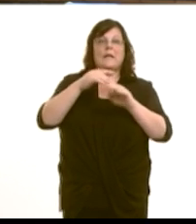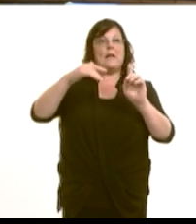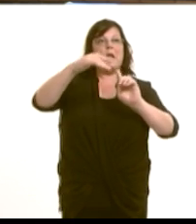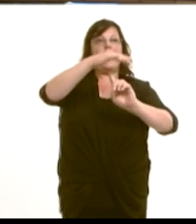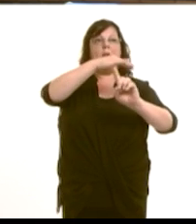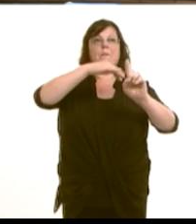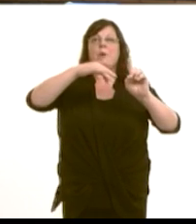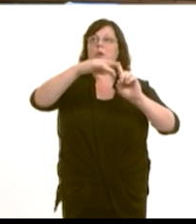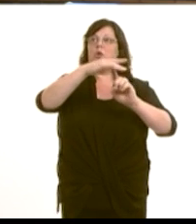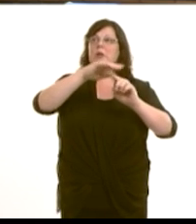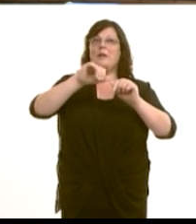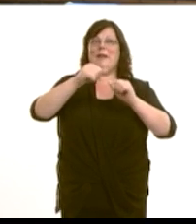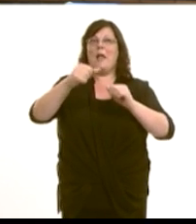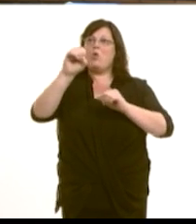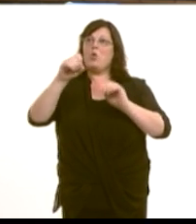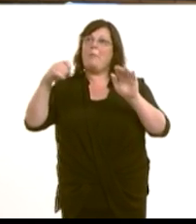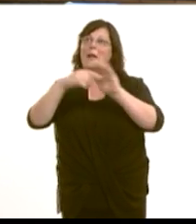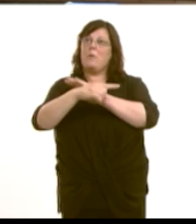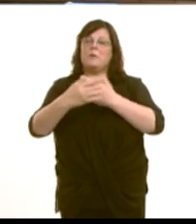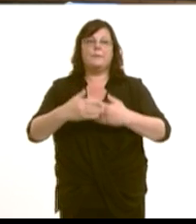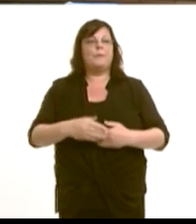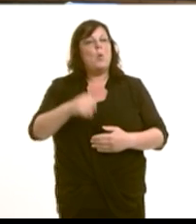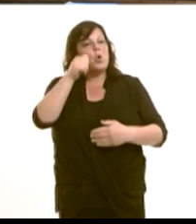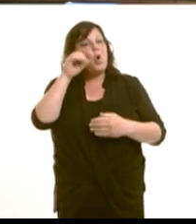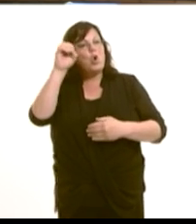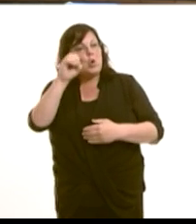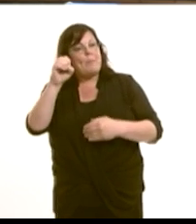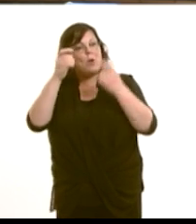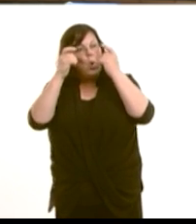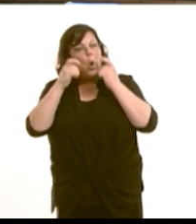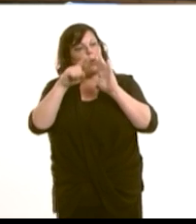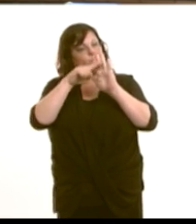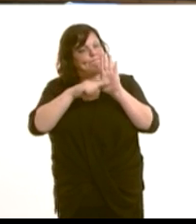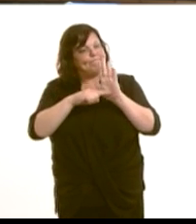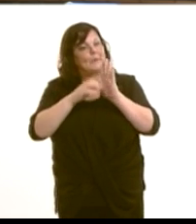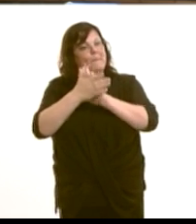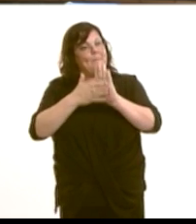OAQ(5)0100(FM) Carwyn Jones: Itís right to say that EU directives have driven much of our air-quality legislation and we will look at these on a case-by-case